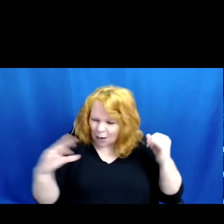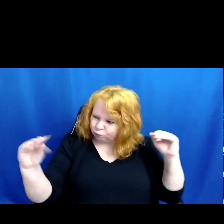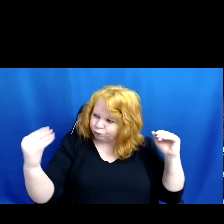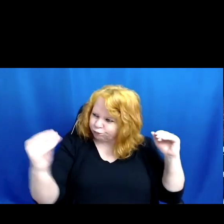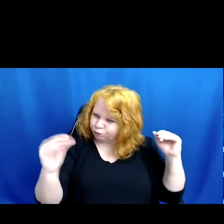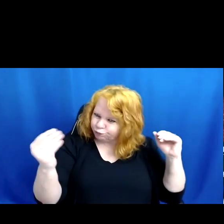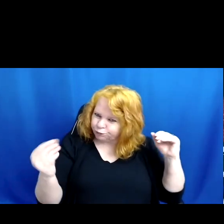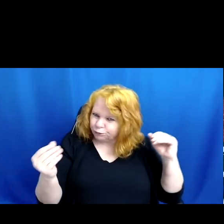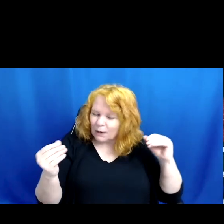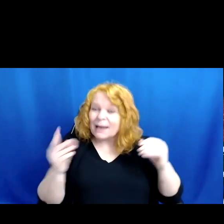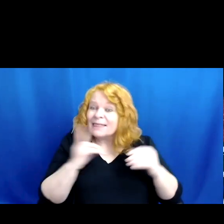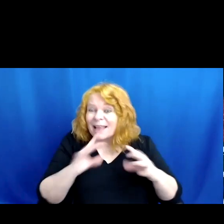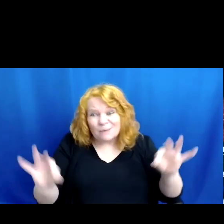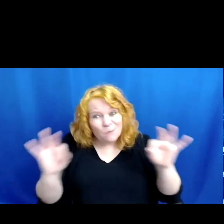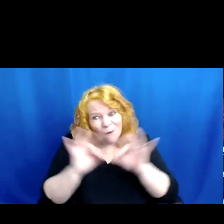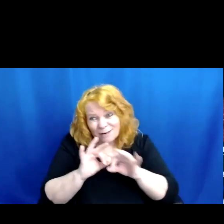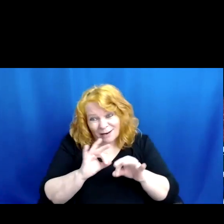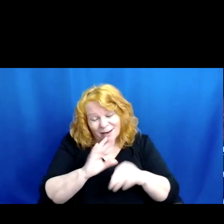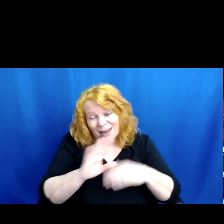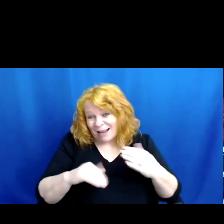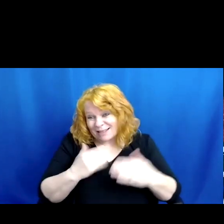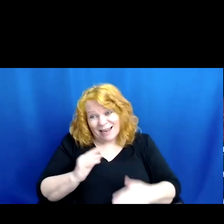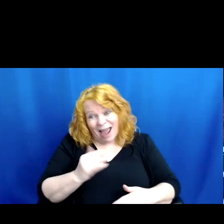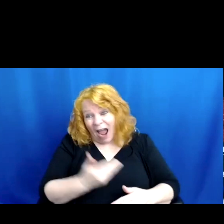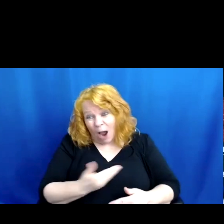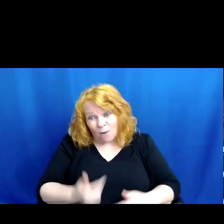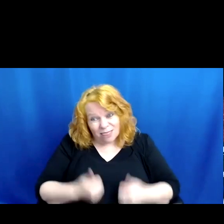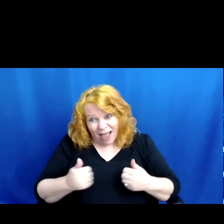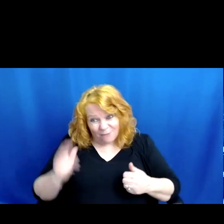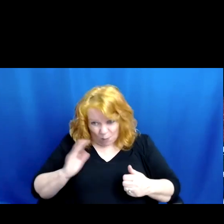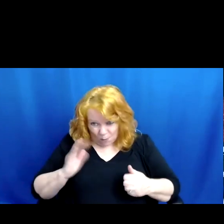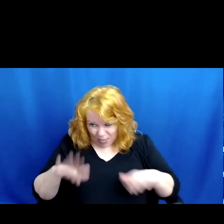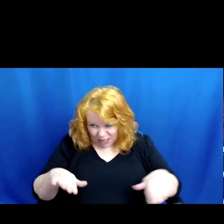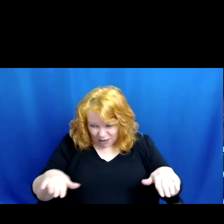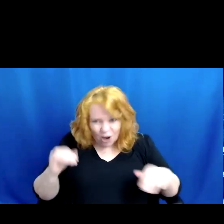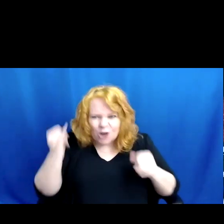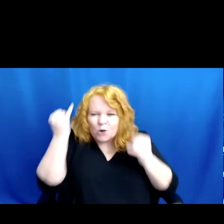in our lives when we were little, you imagine things in your mind and sometimes you role